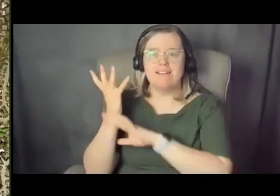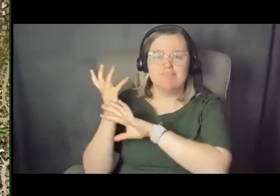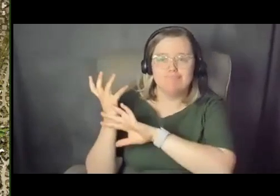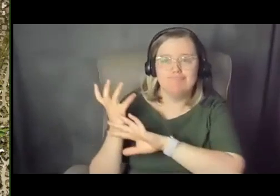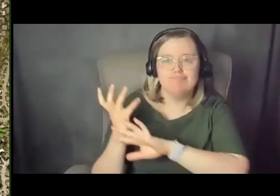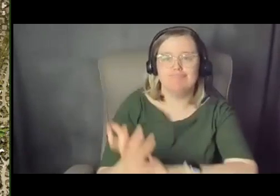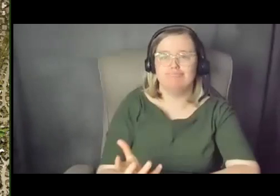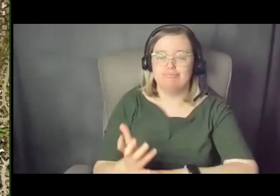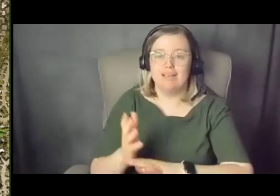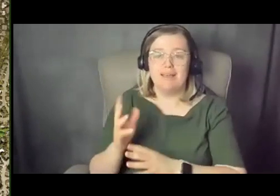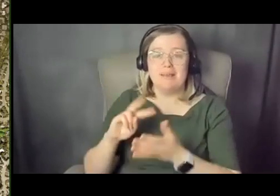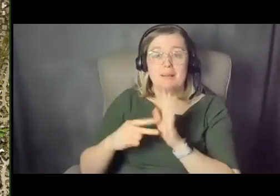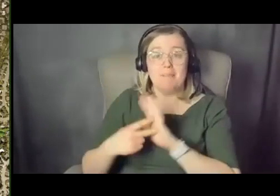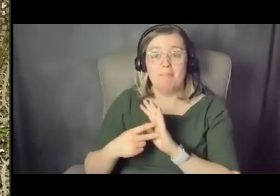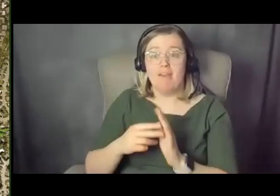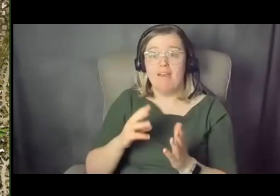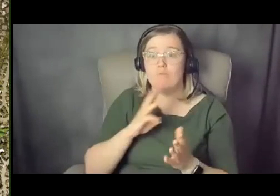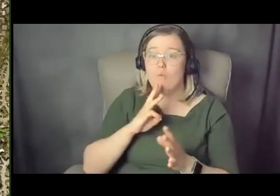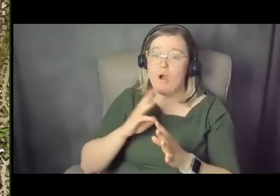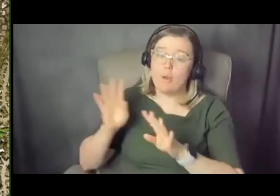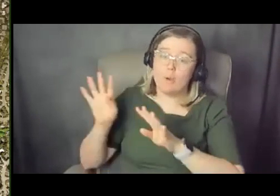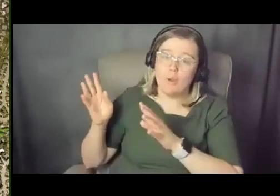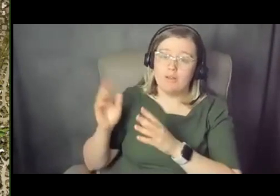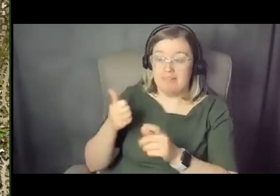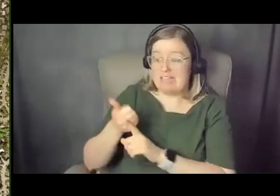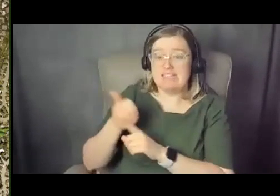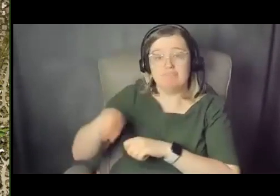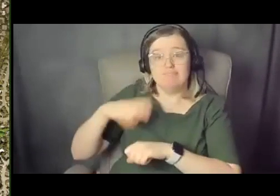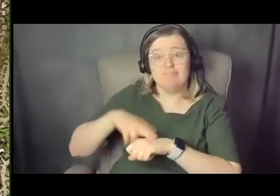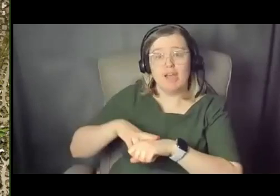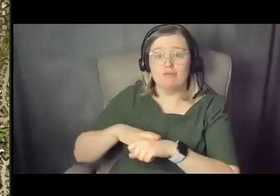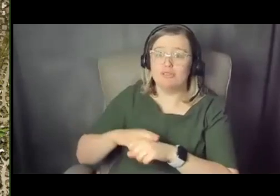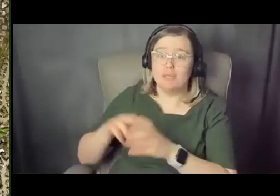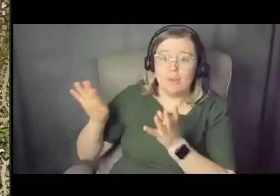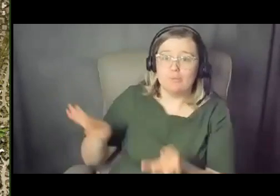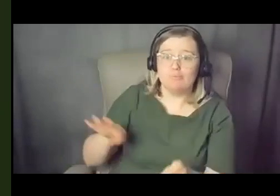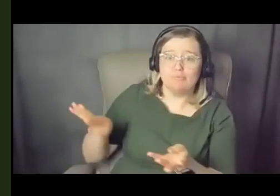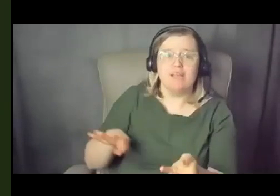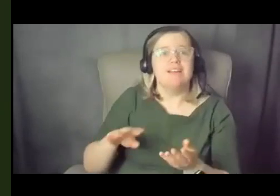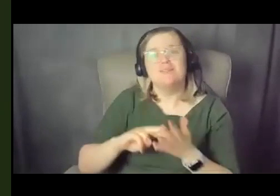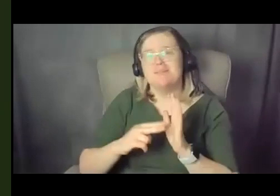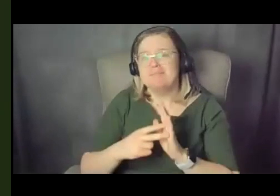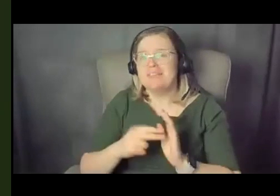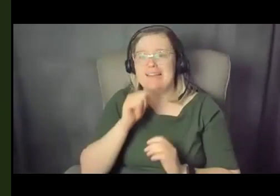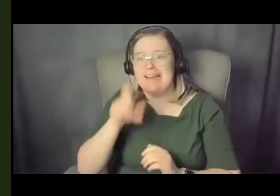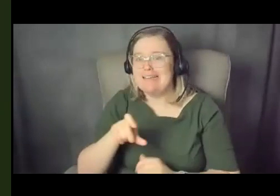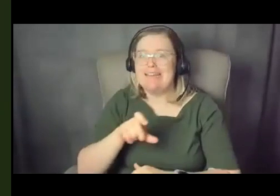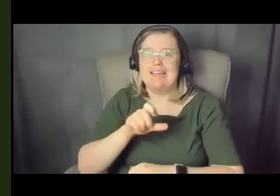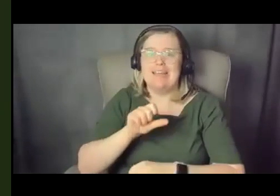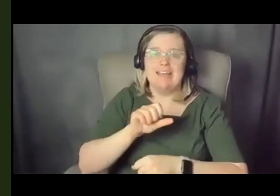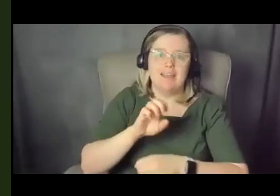saved on equipment, energy and labor costs.